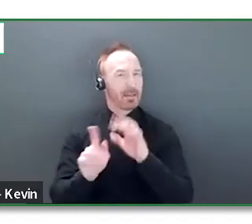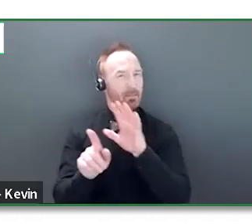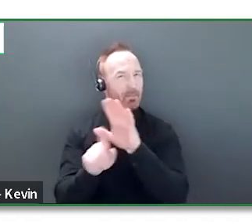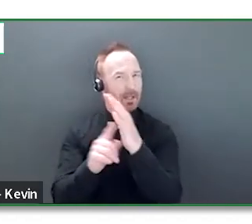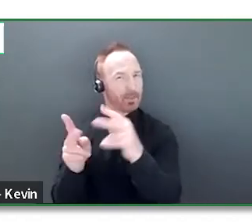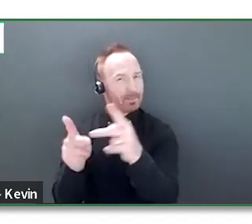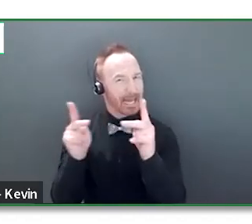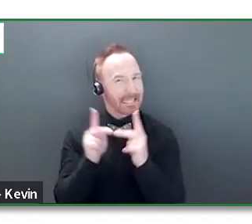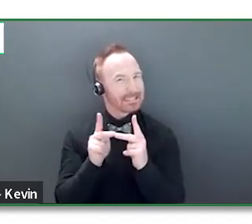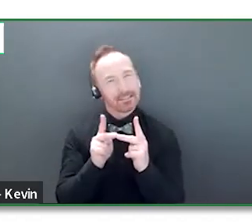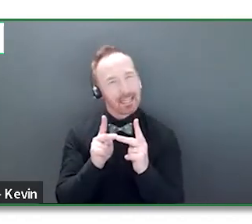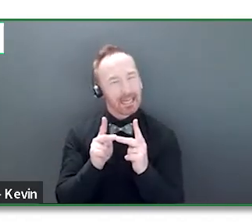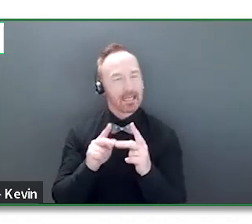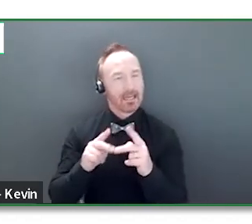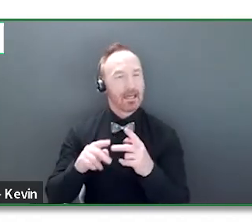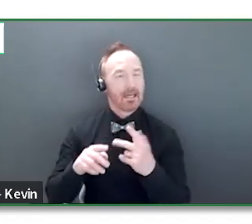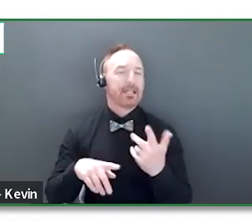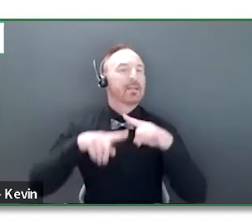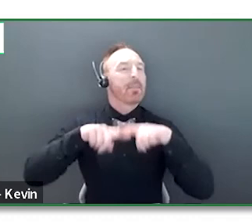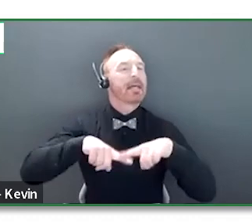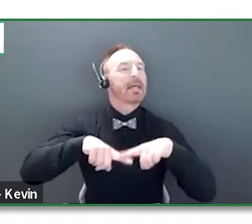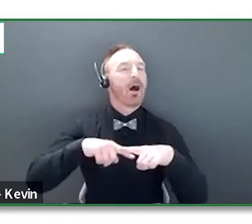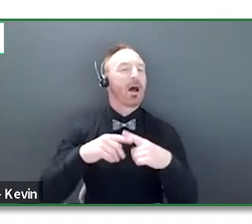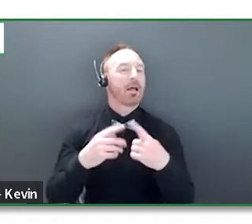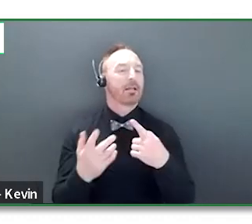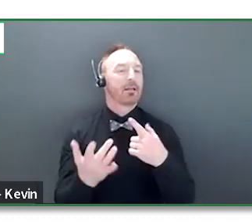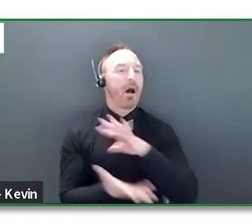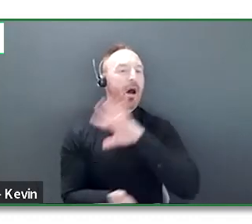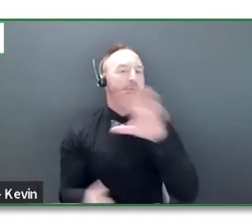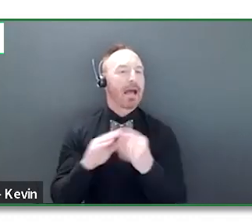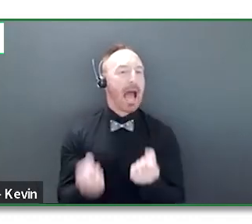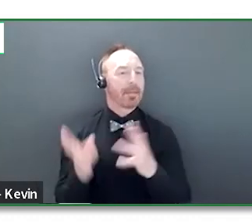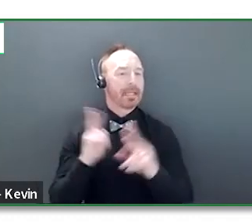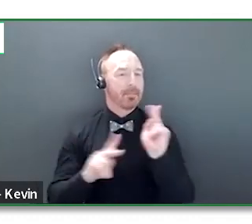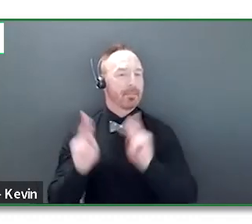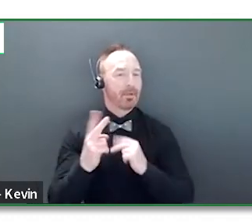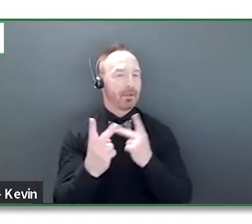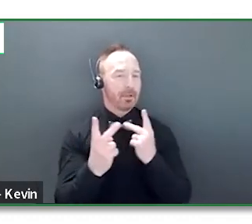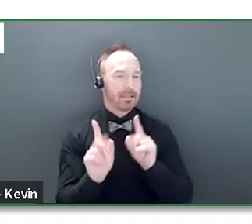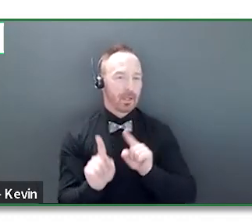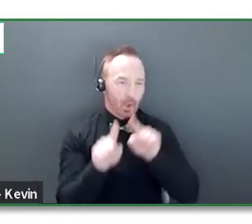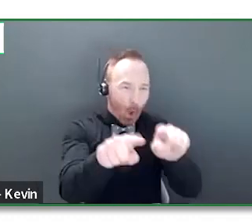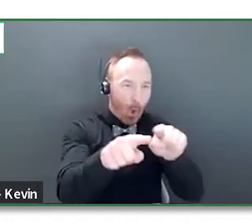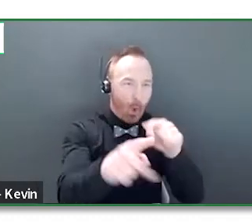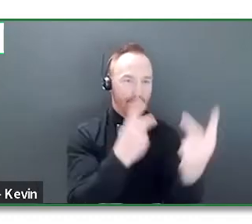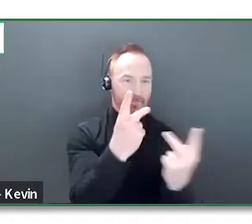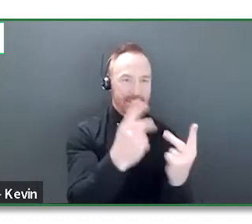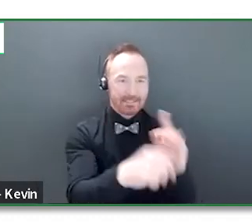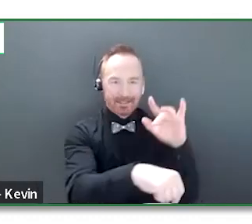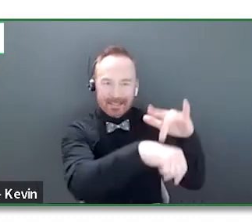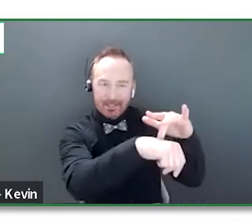Some sites, one of the elements that we've decided to work on at our level is looking at roof accommodations which I mentioned at